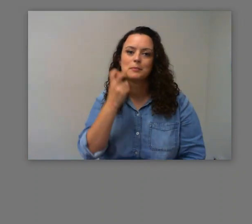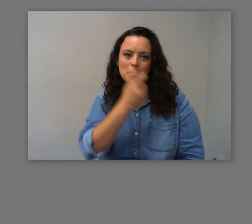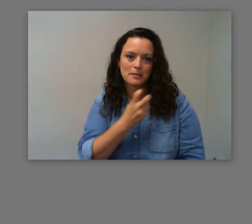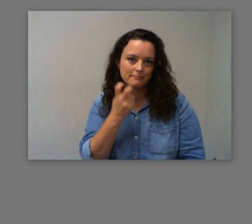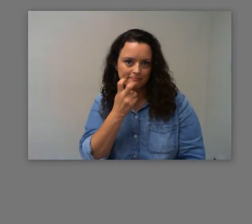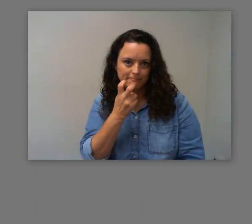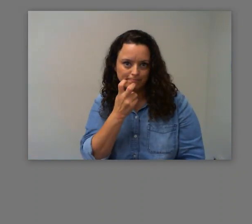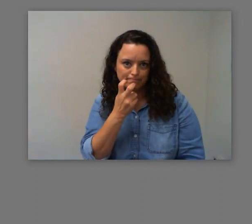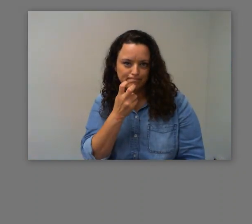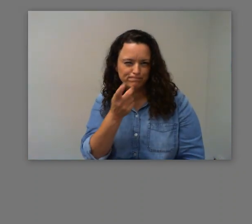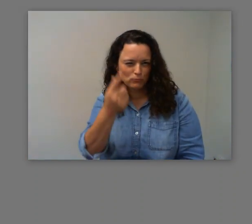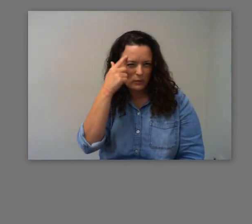what do you think